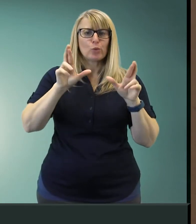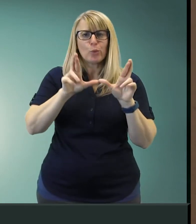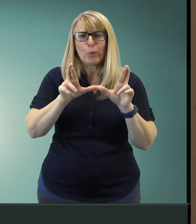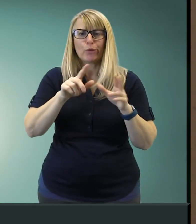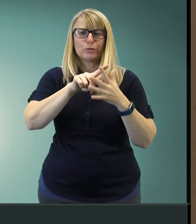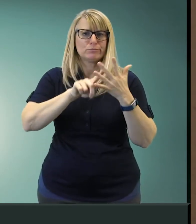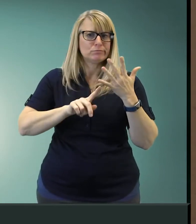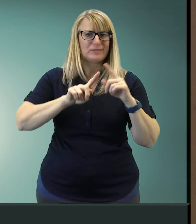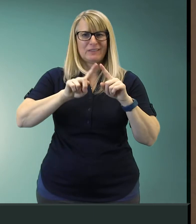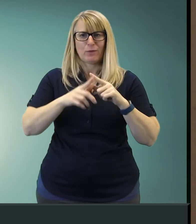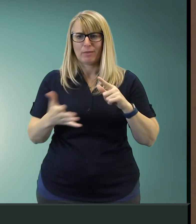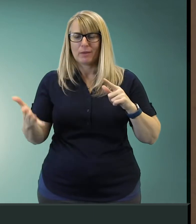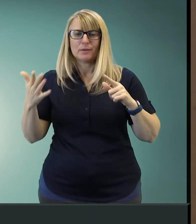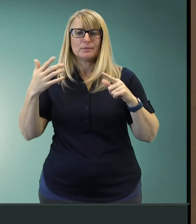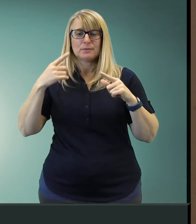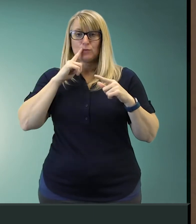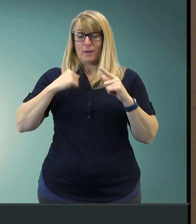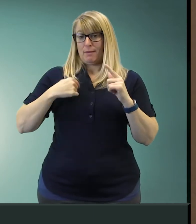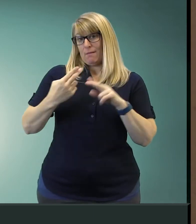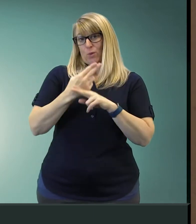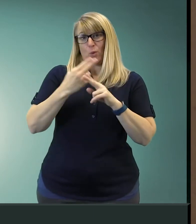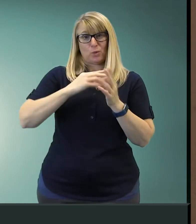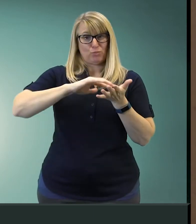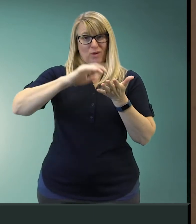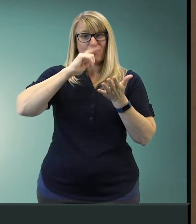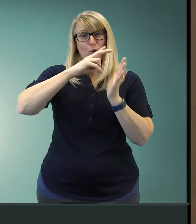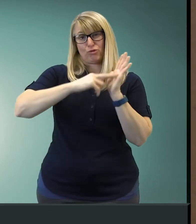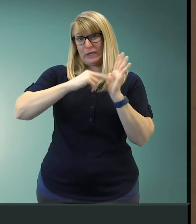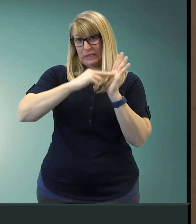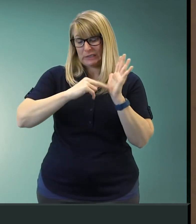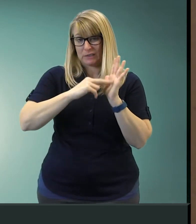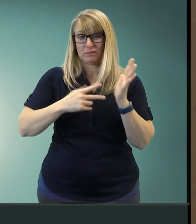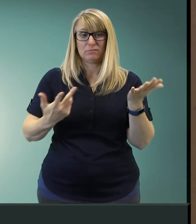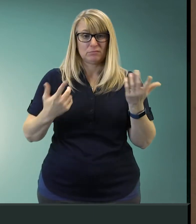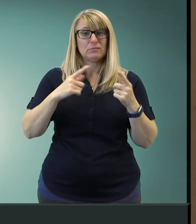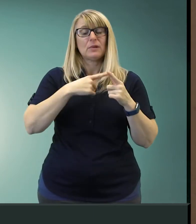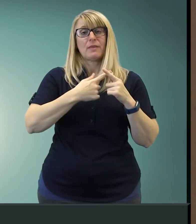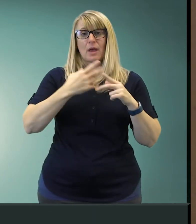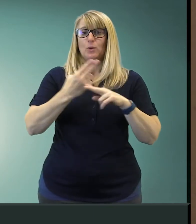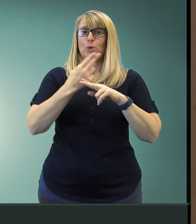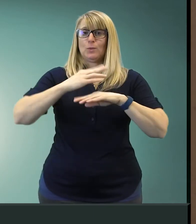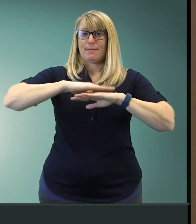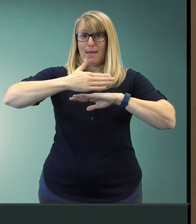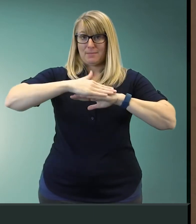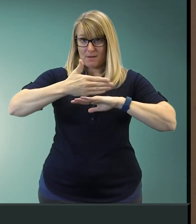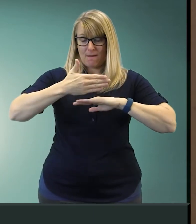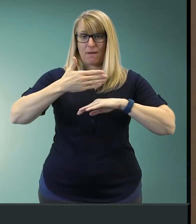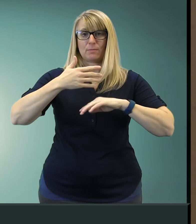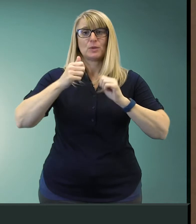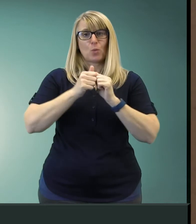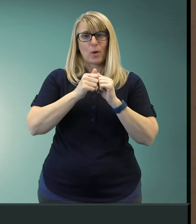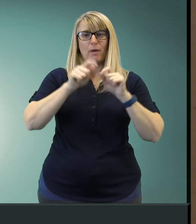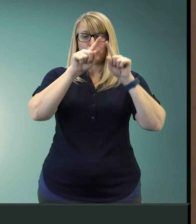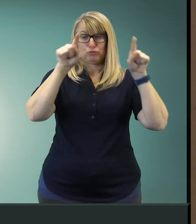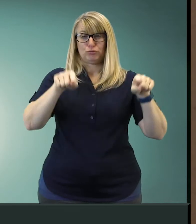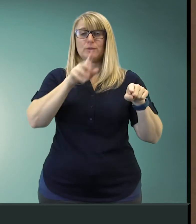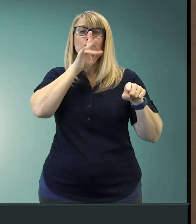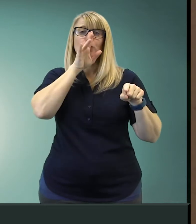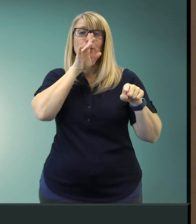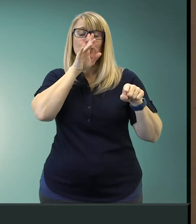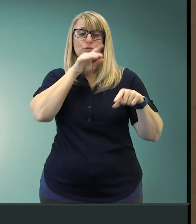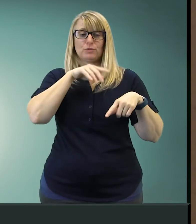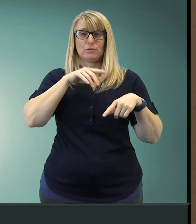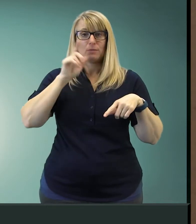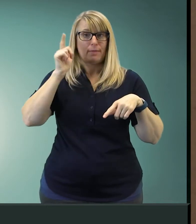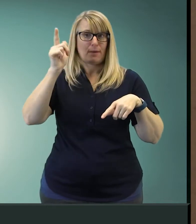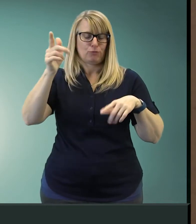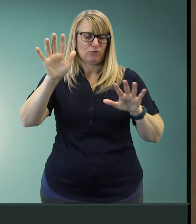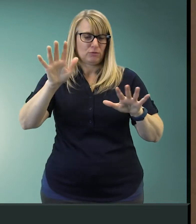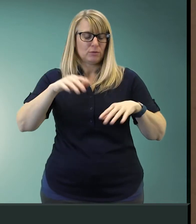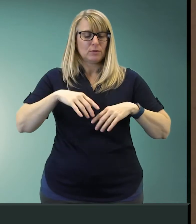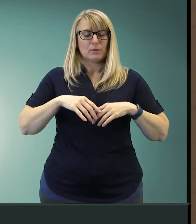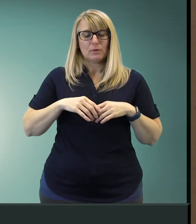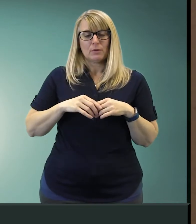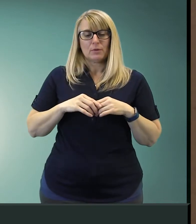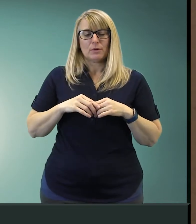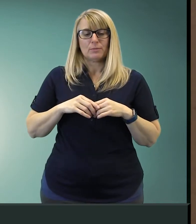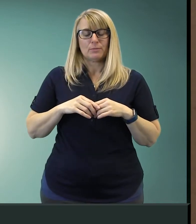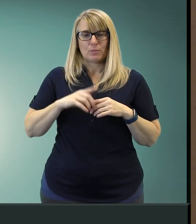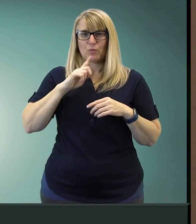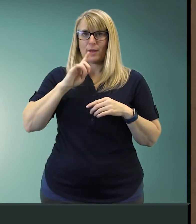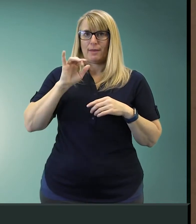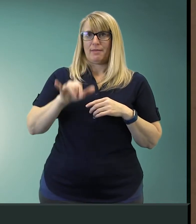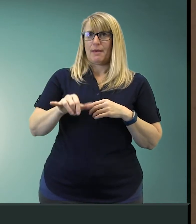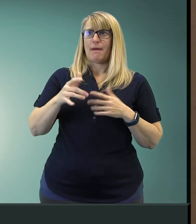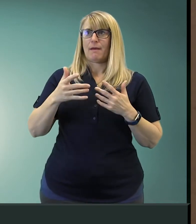things like that. Reading, I just read Braille. Then when I moved to laptops with screen readers in my later years,